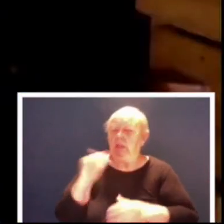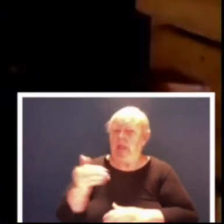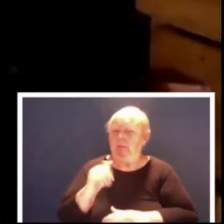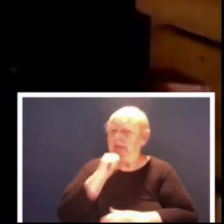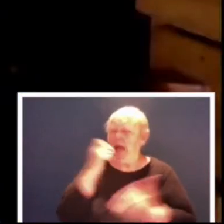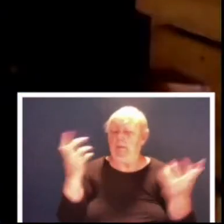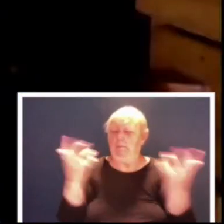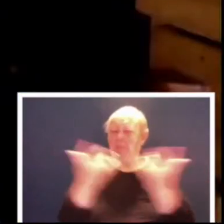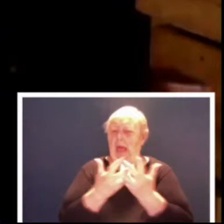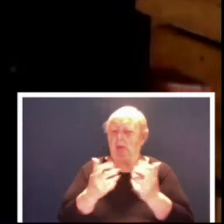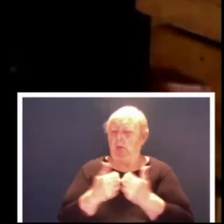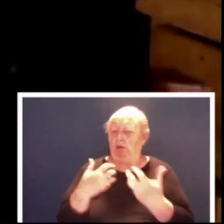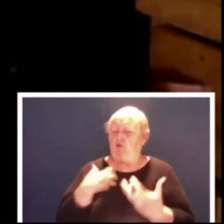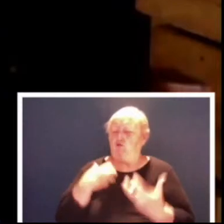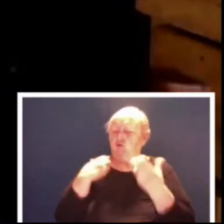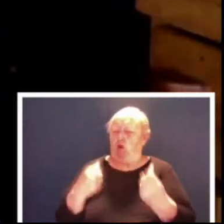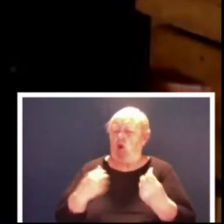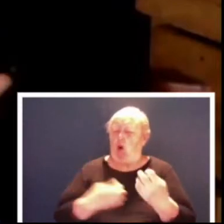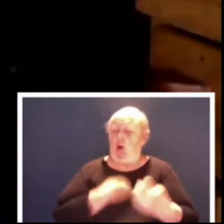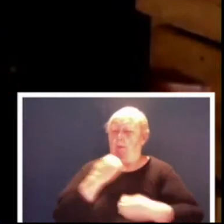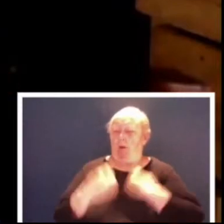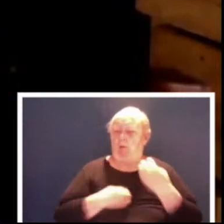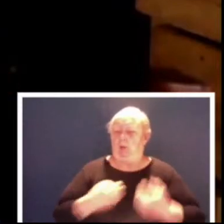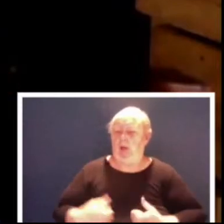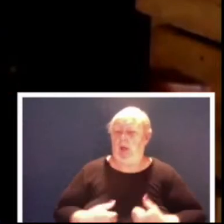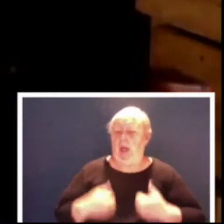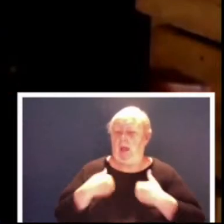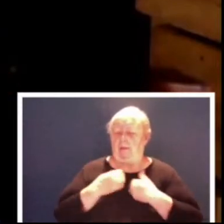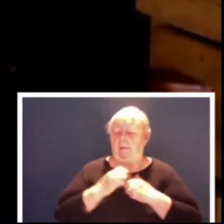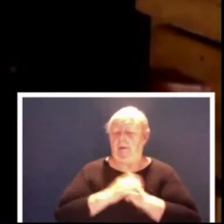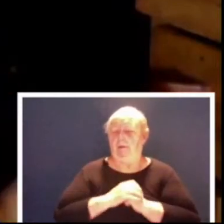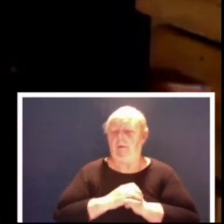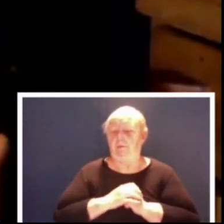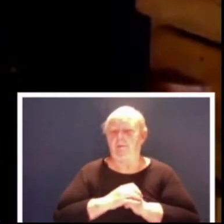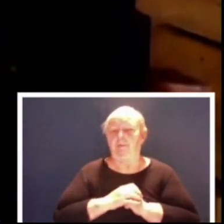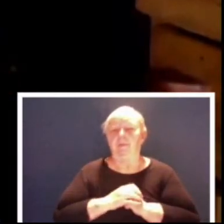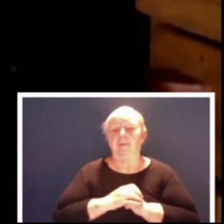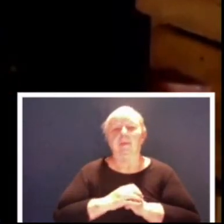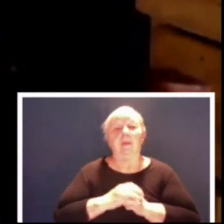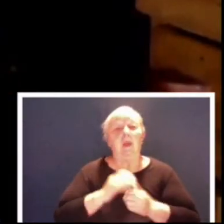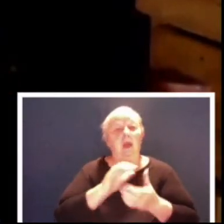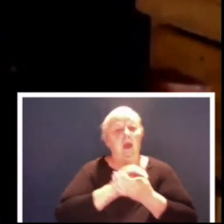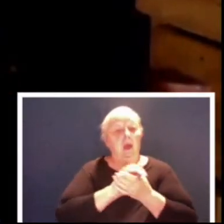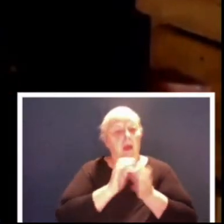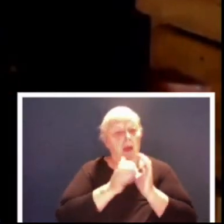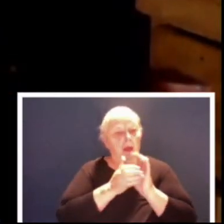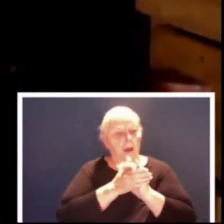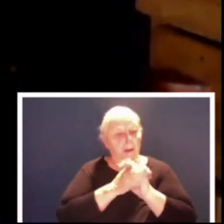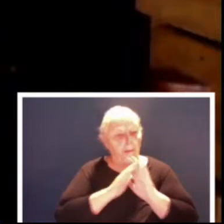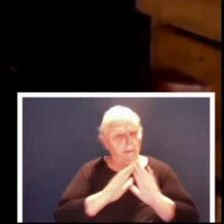So peace isn't passive. Absolutely it can, you can have